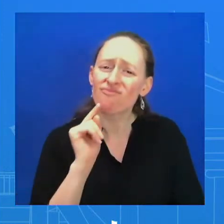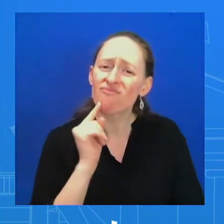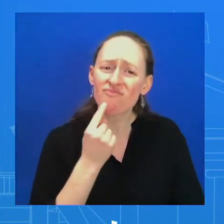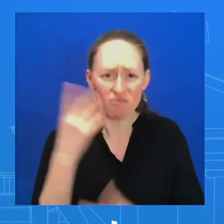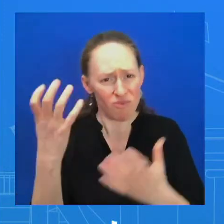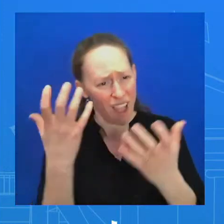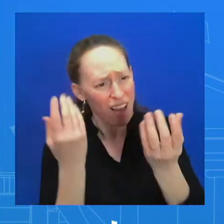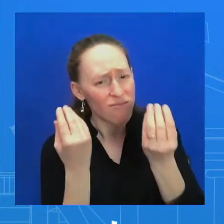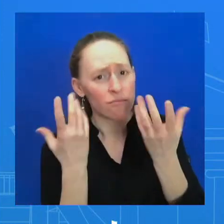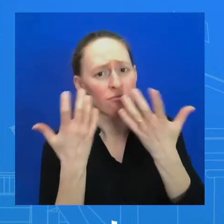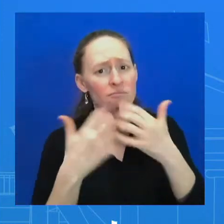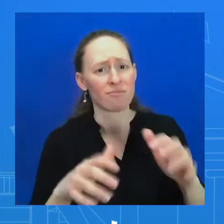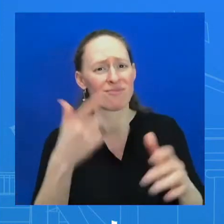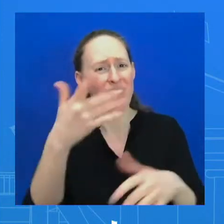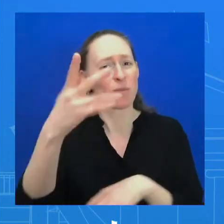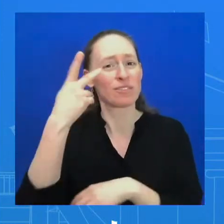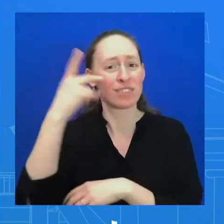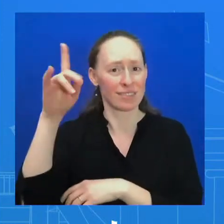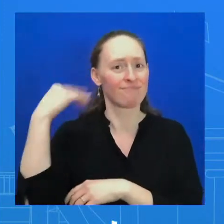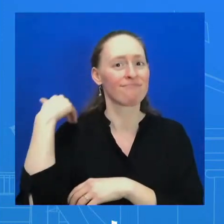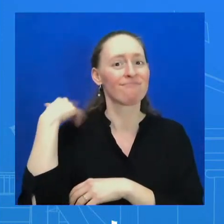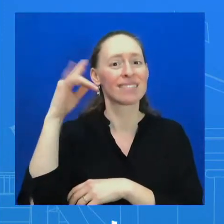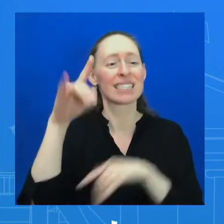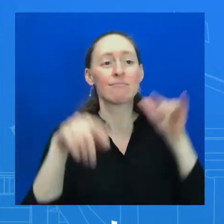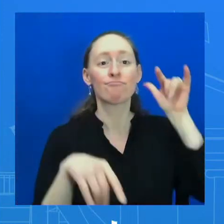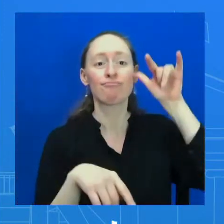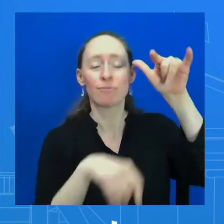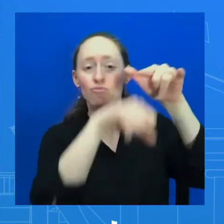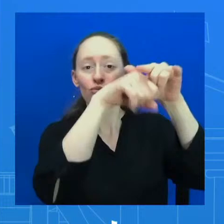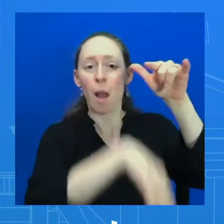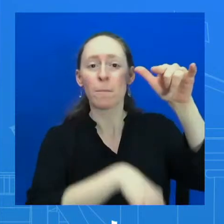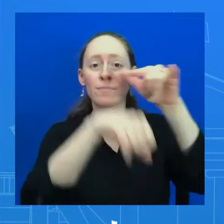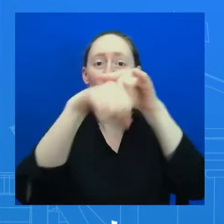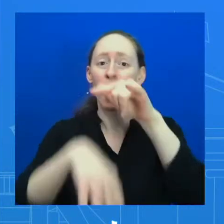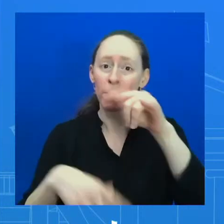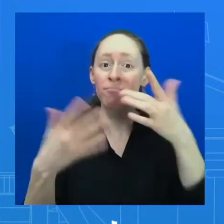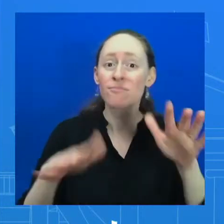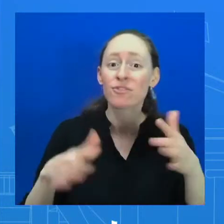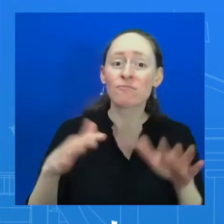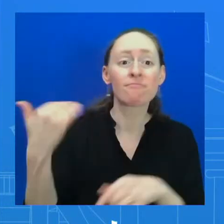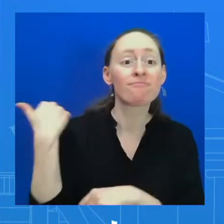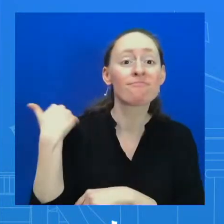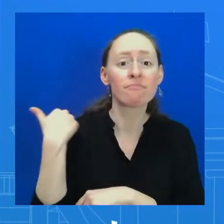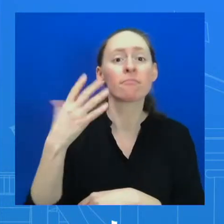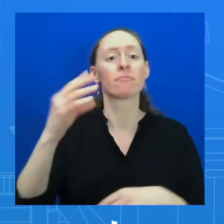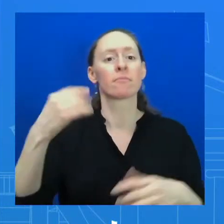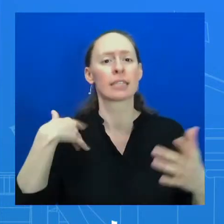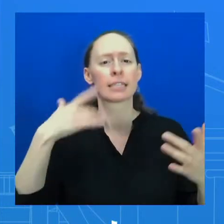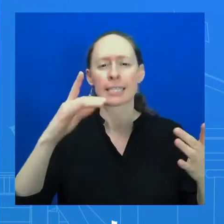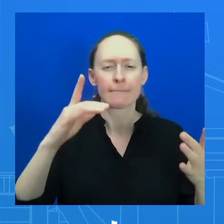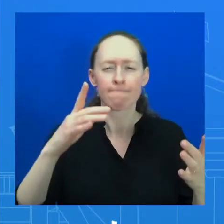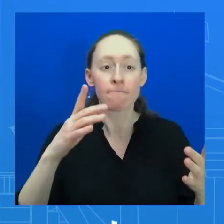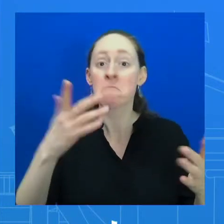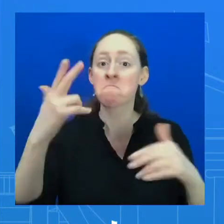in a couple of weeks, it's going to be -- we're going to have that temporary pier. We're going to continue to work with Israel to get those trucks in.